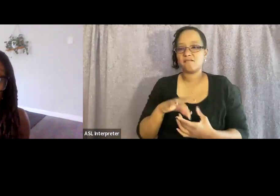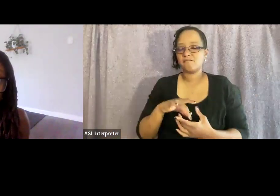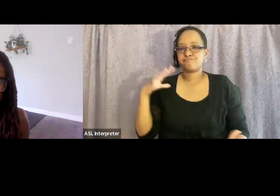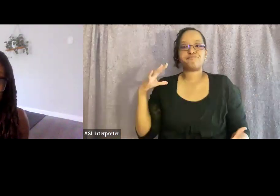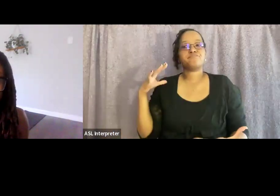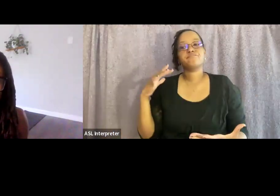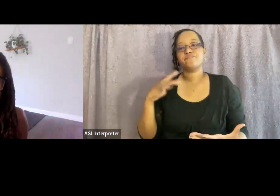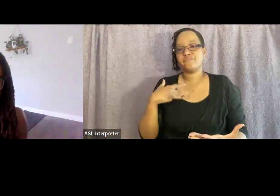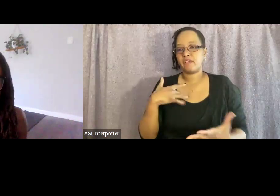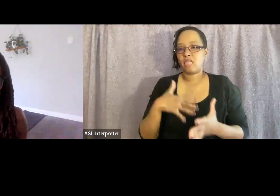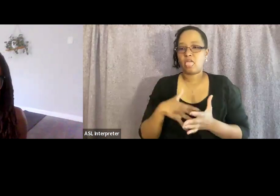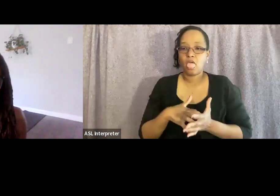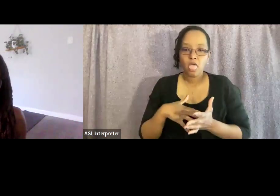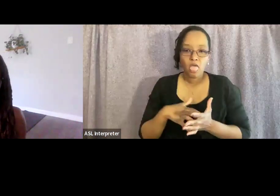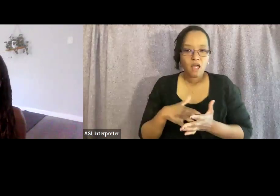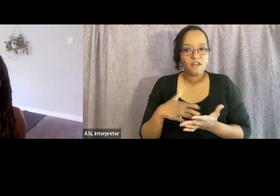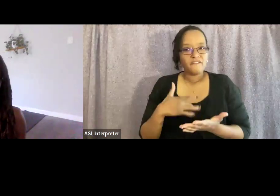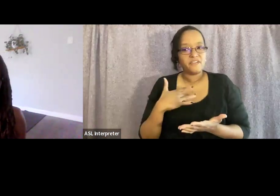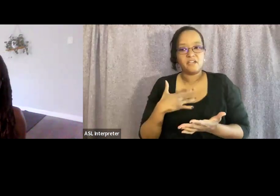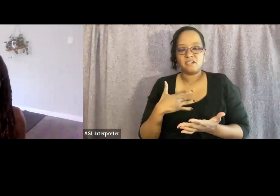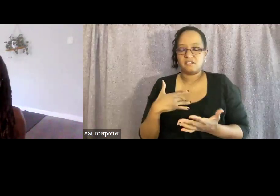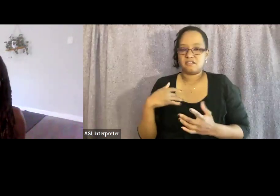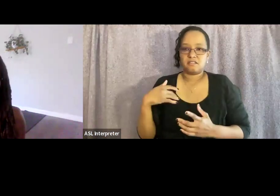Very wary, and activated to protect.